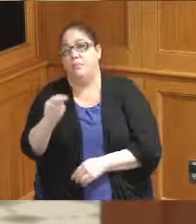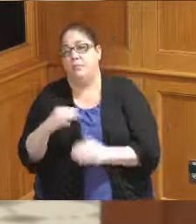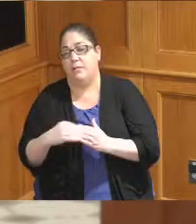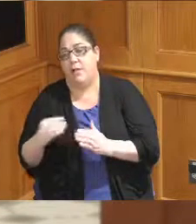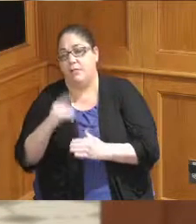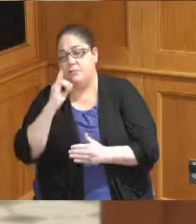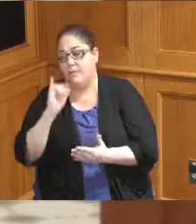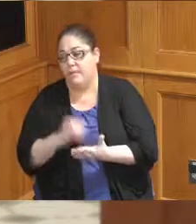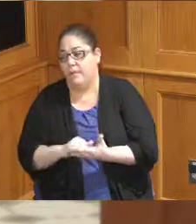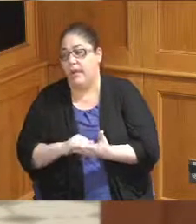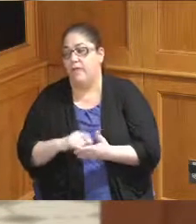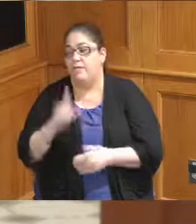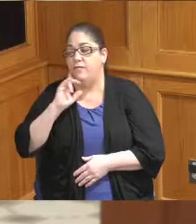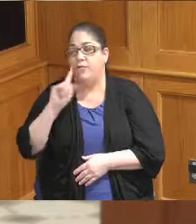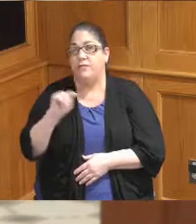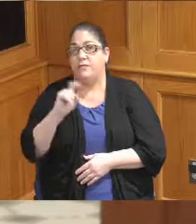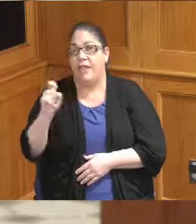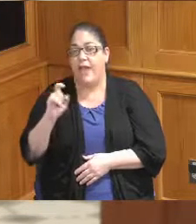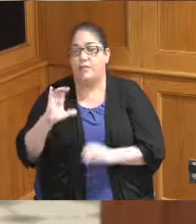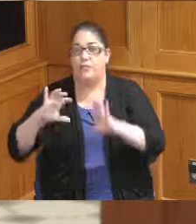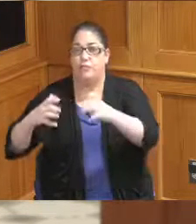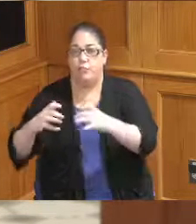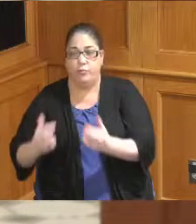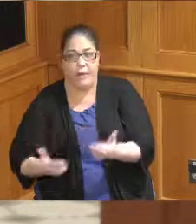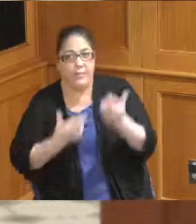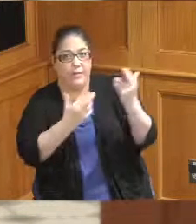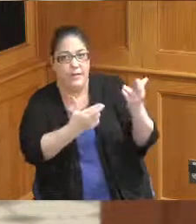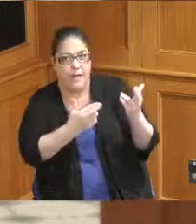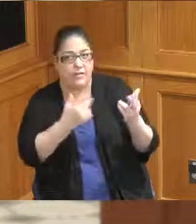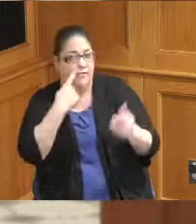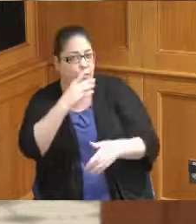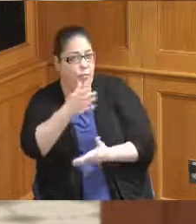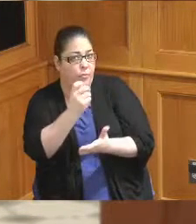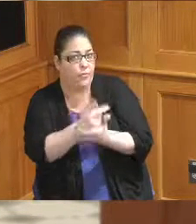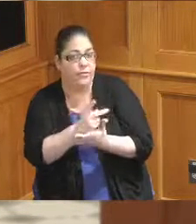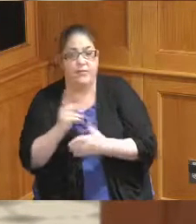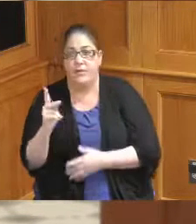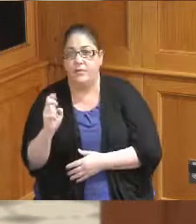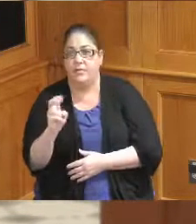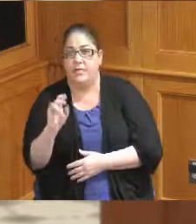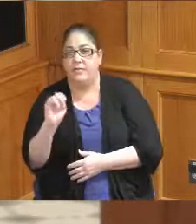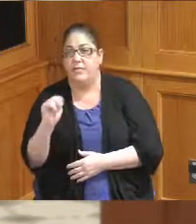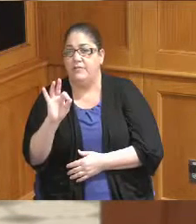committee recommendation and Commissioner approval and Kevin Finn the President of CEO for Strategies